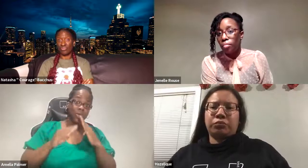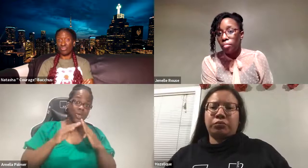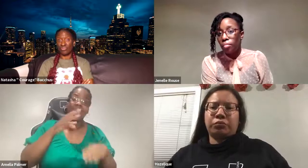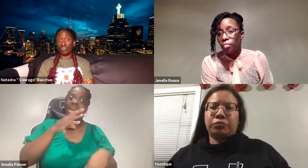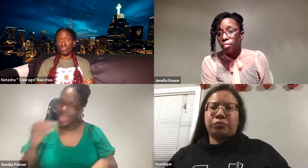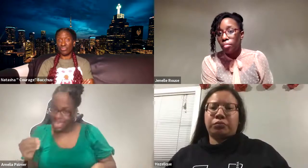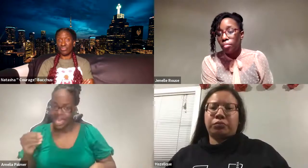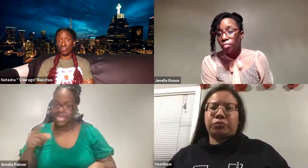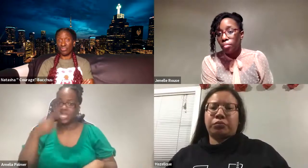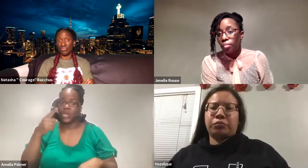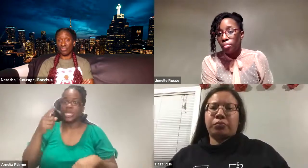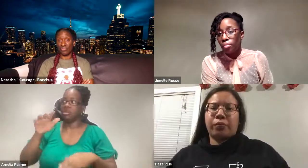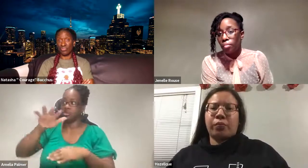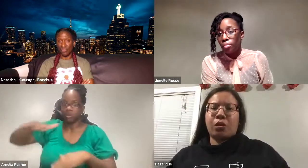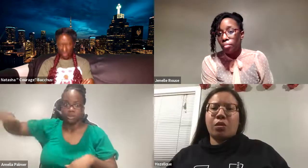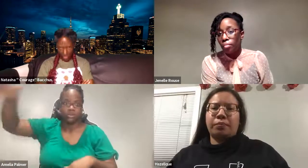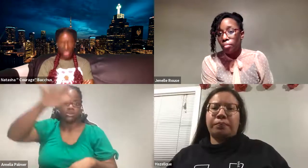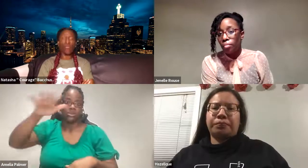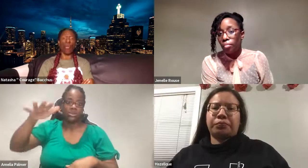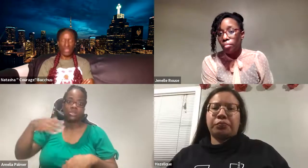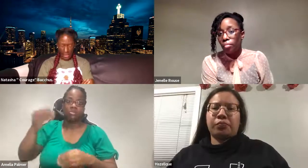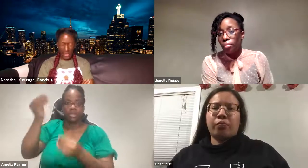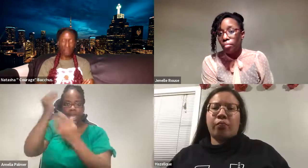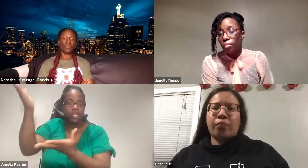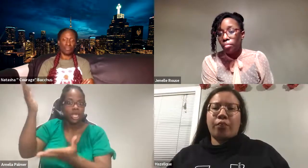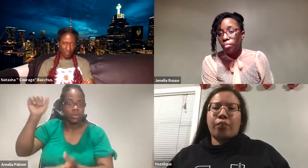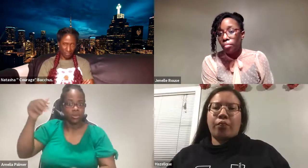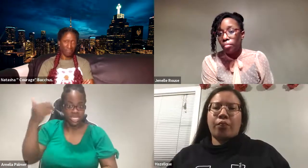awareness for us as a deaf community and even hearing communities as black